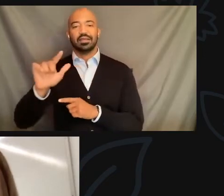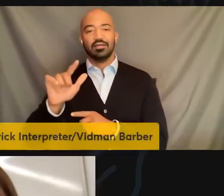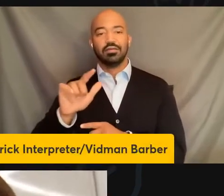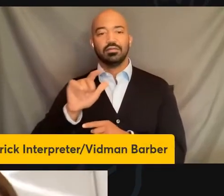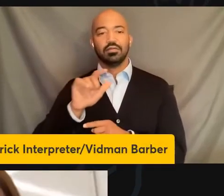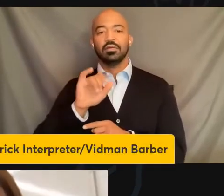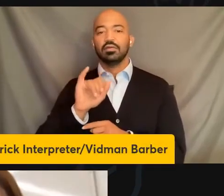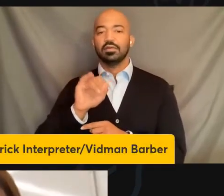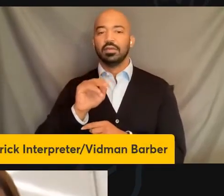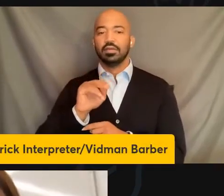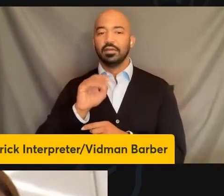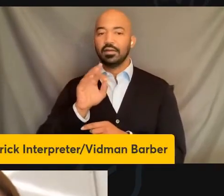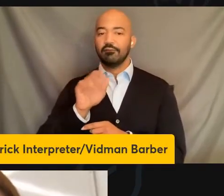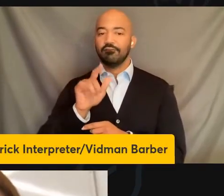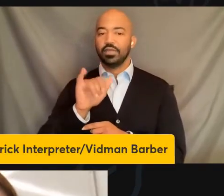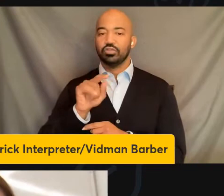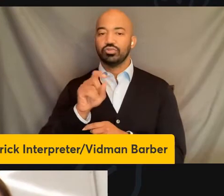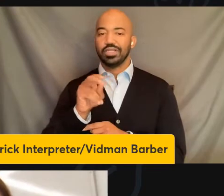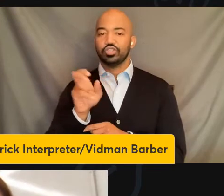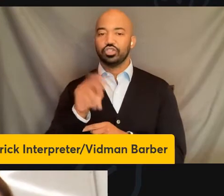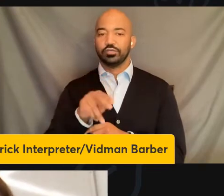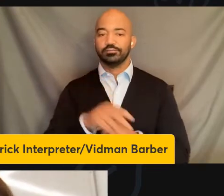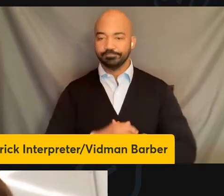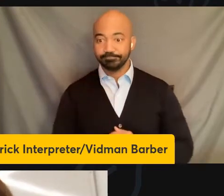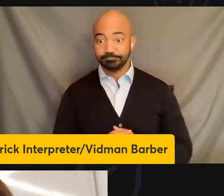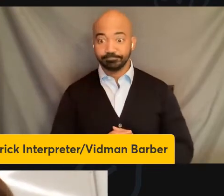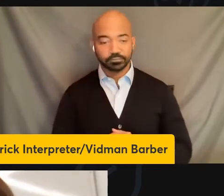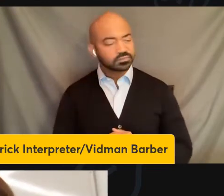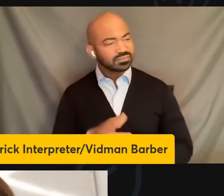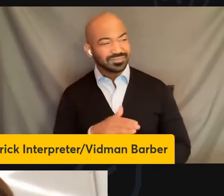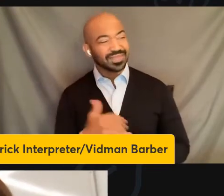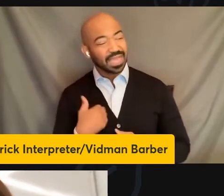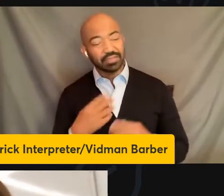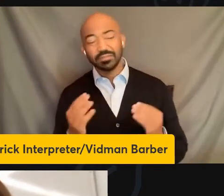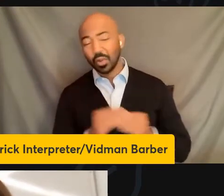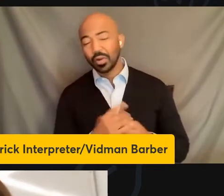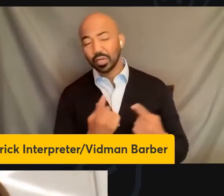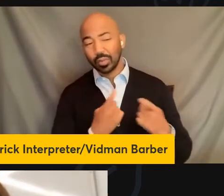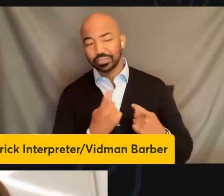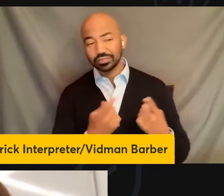And we have a few questions more in the chat. So as we're done, if you want to jump in the chat and answer but I'll have one